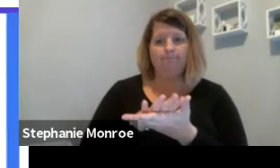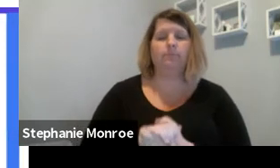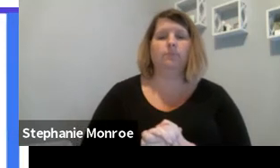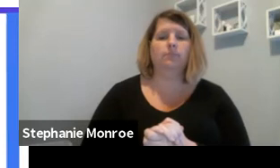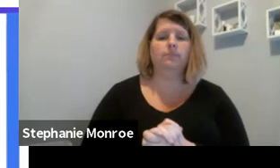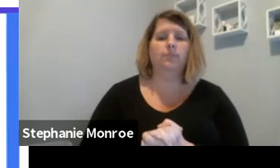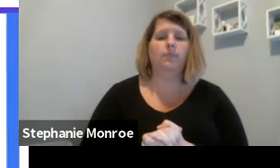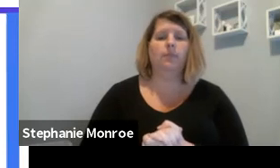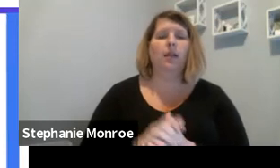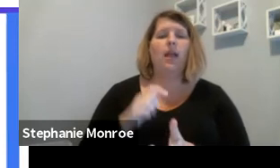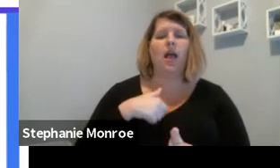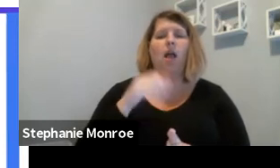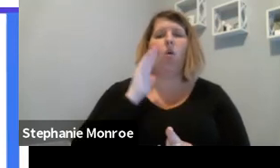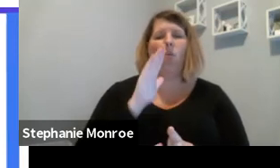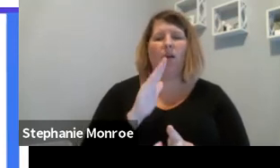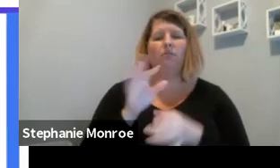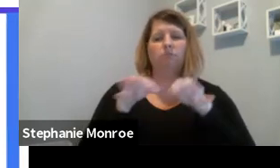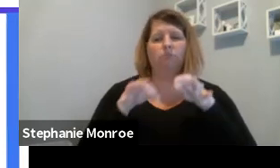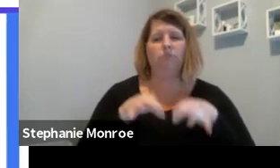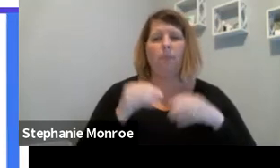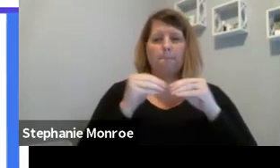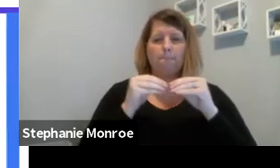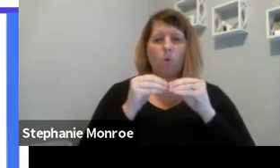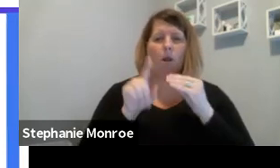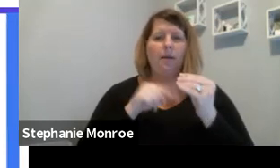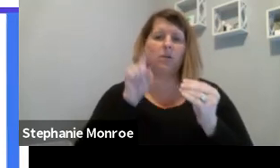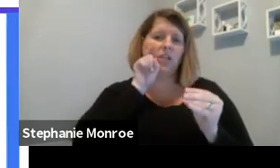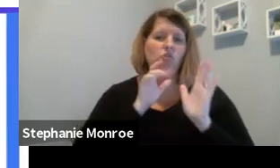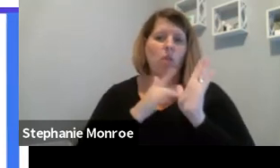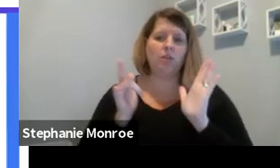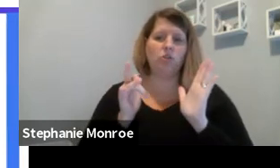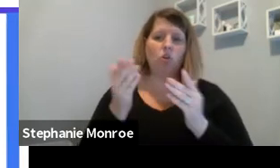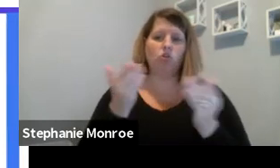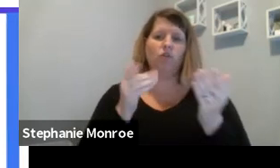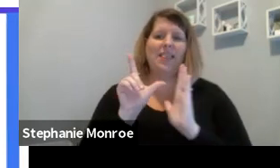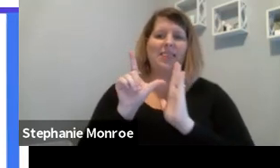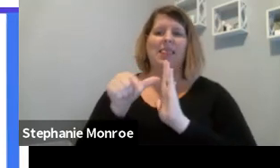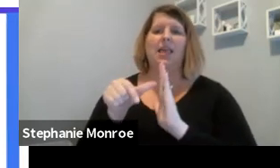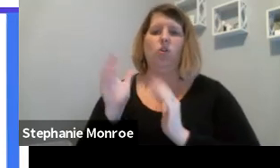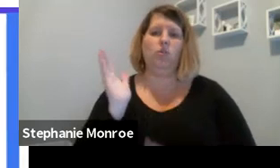I will cover more about sexual assault services later in the presentation.